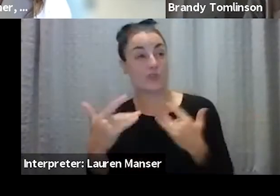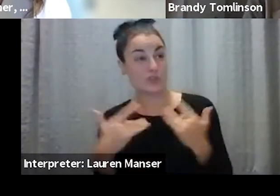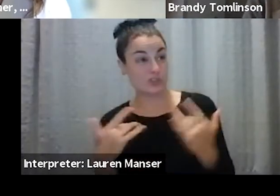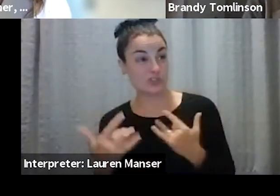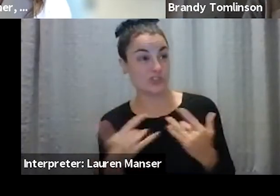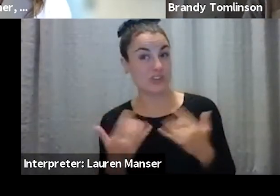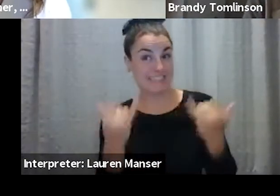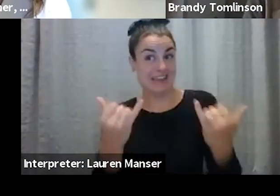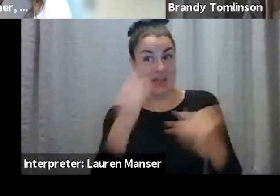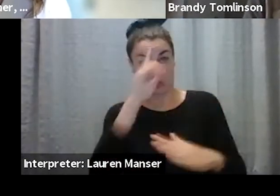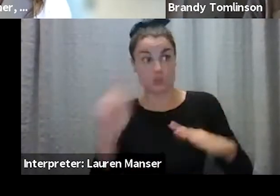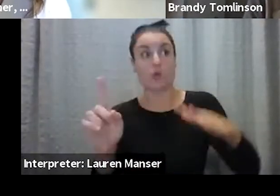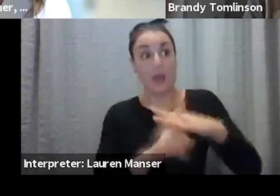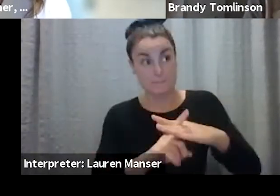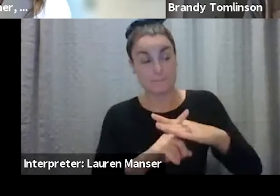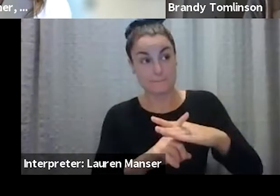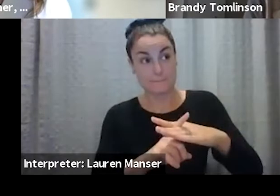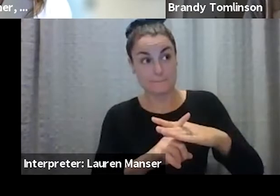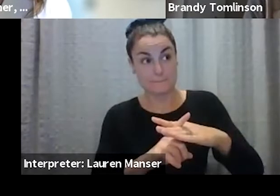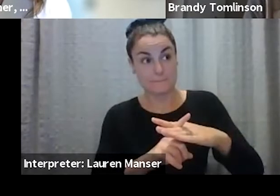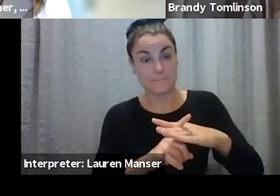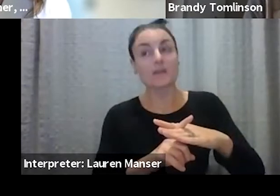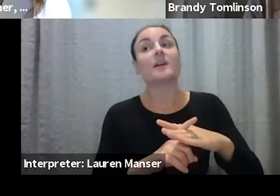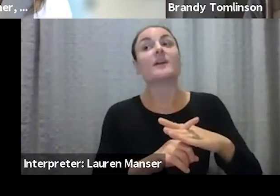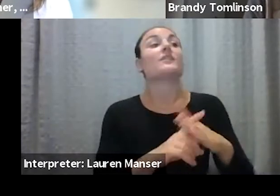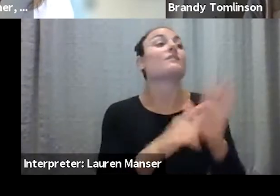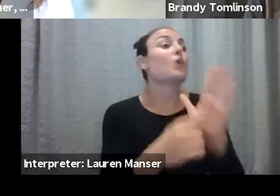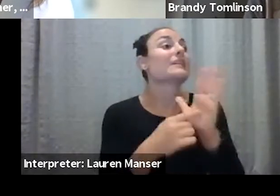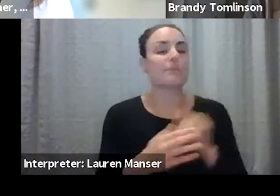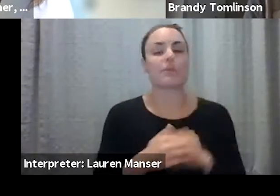in terms of substance abuse and domestic violence issues